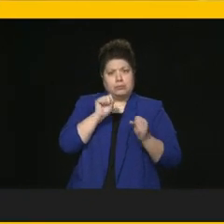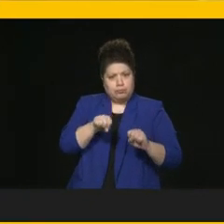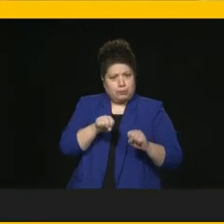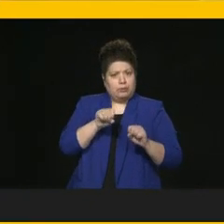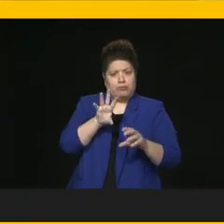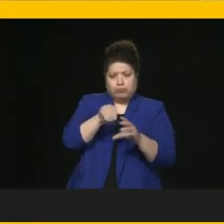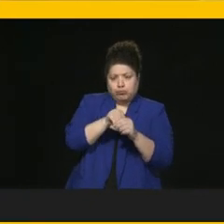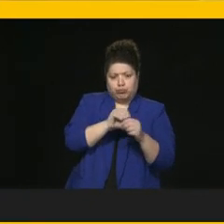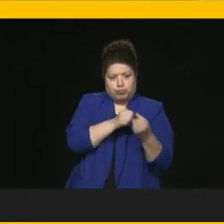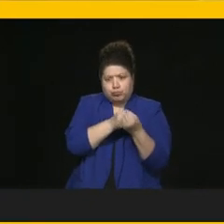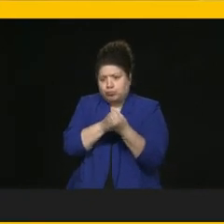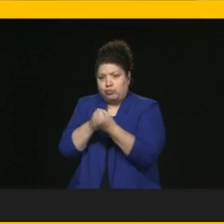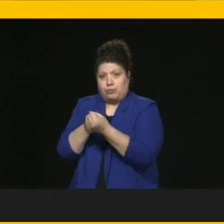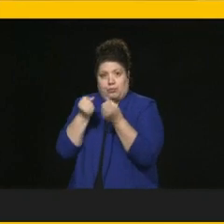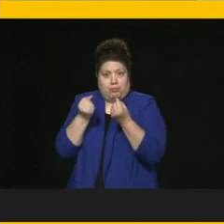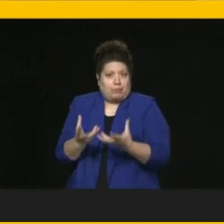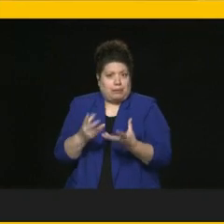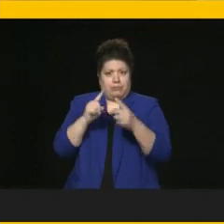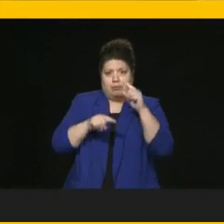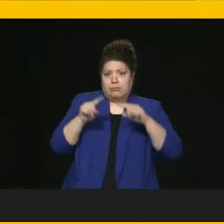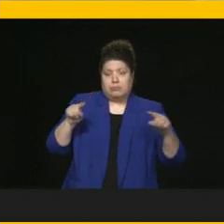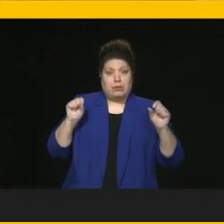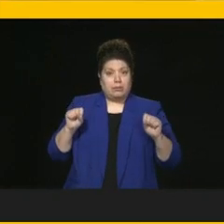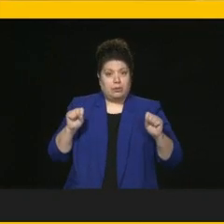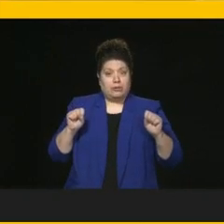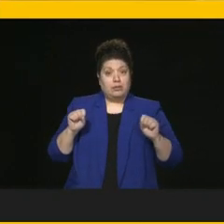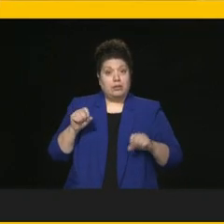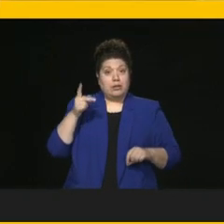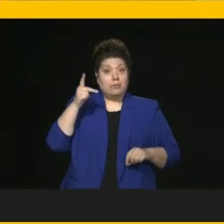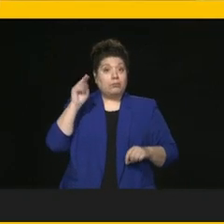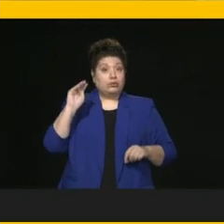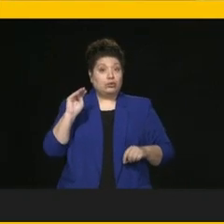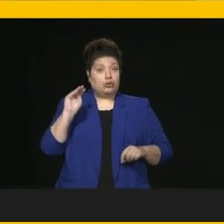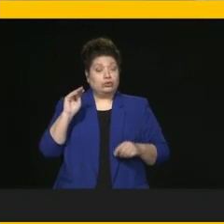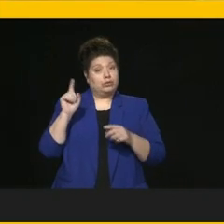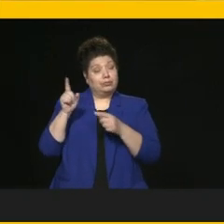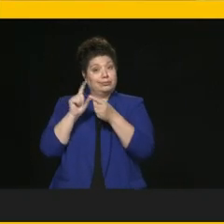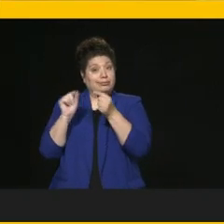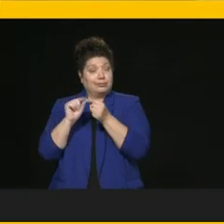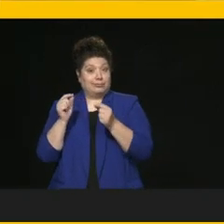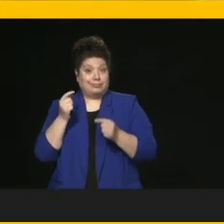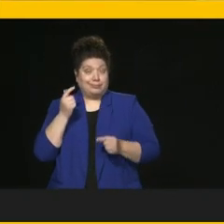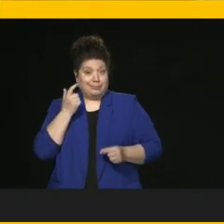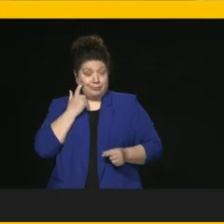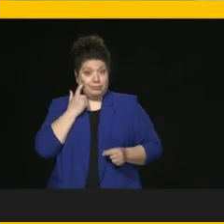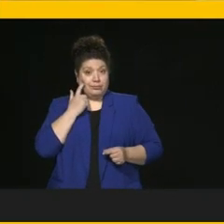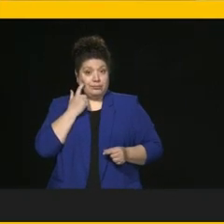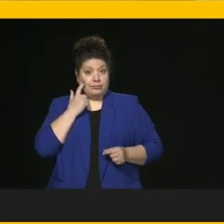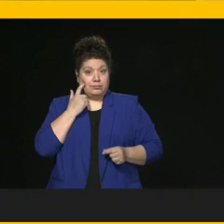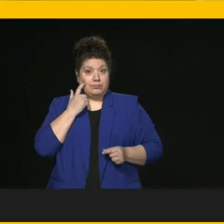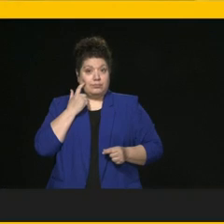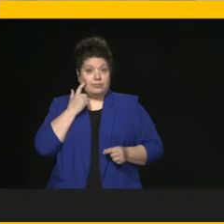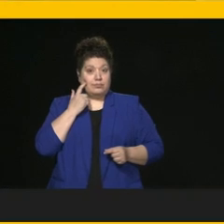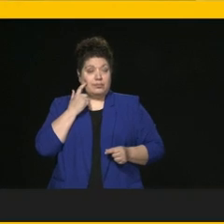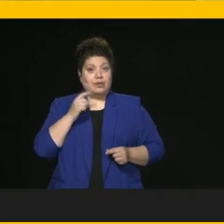HELP IN A WHOLE HOST OF WAYS.